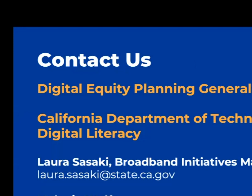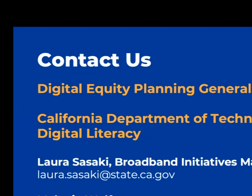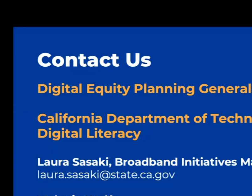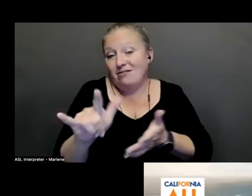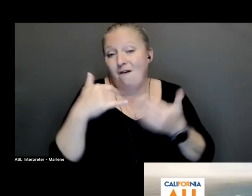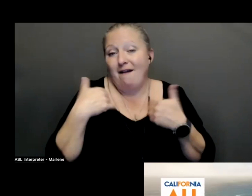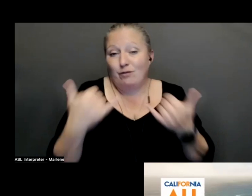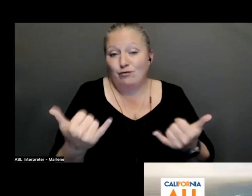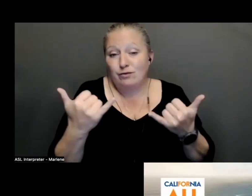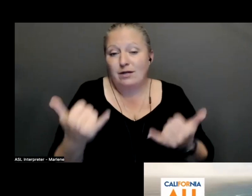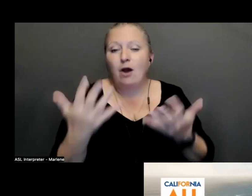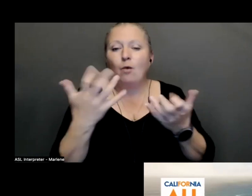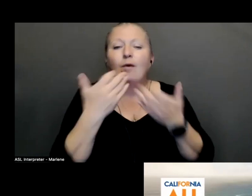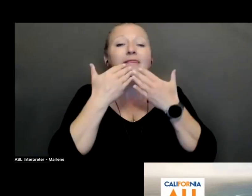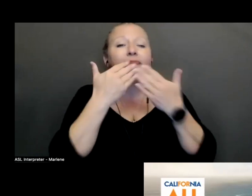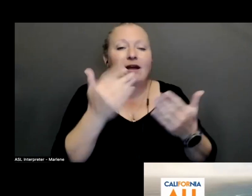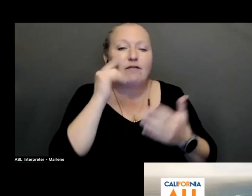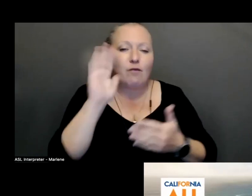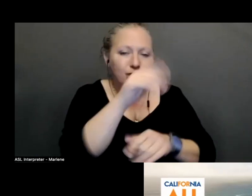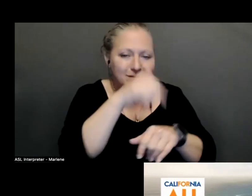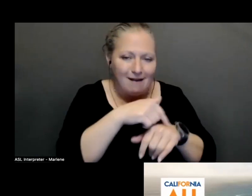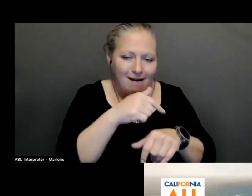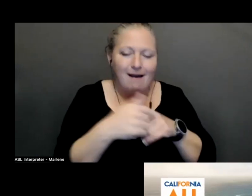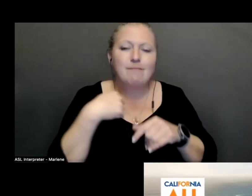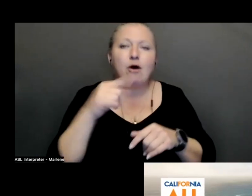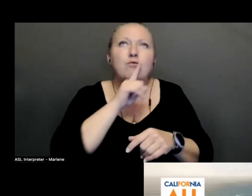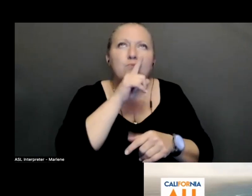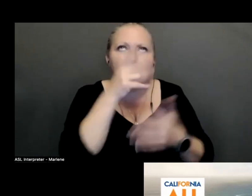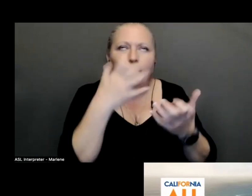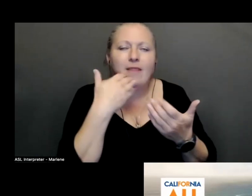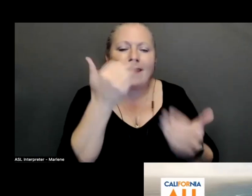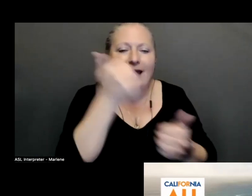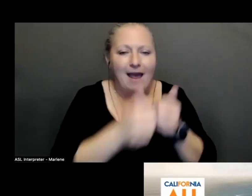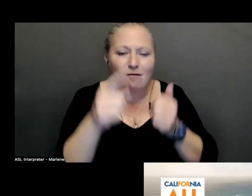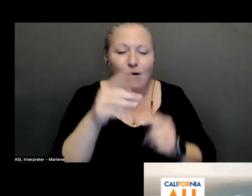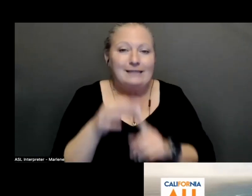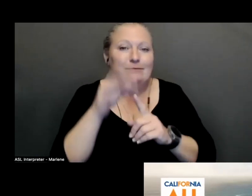today. I want to thank you for your time. I really want to thank everyone, especially knowing that as